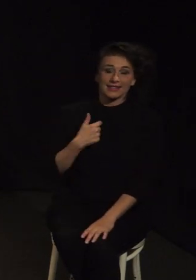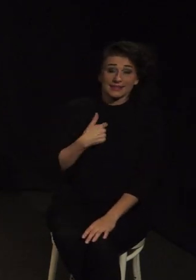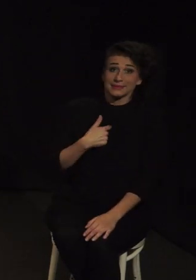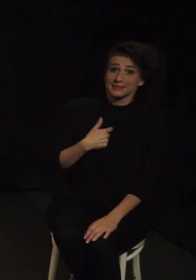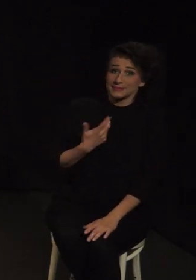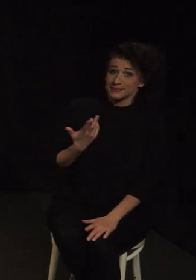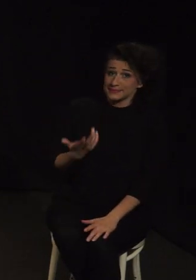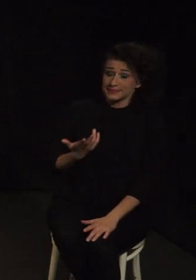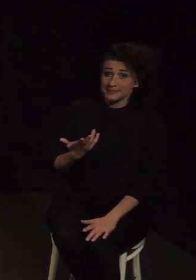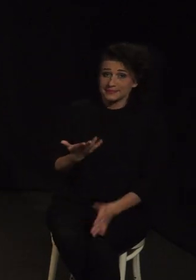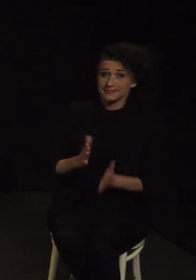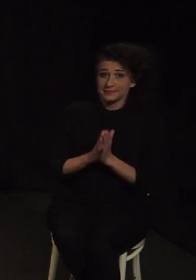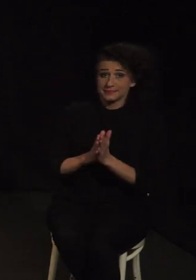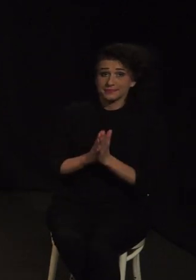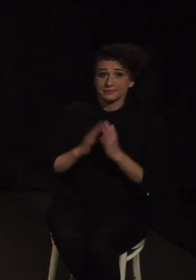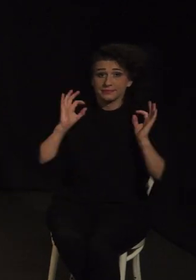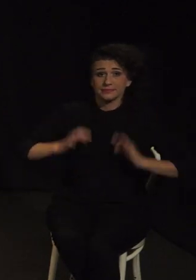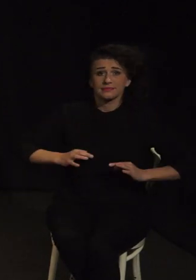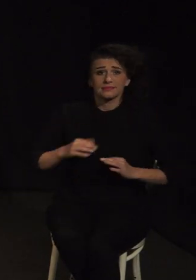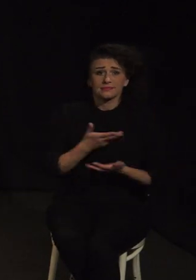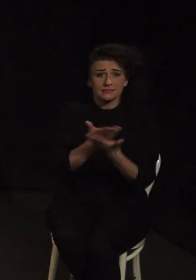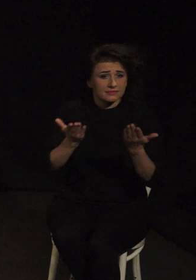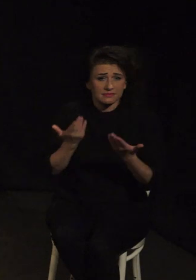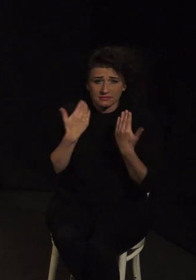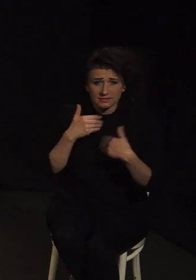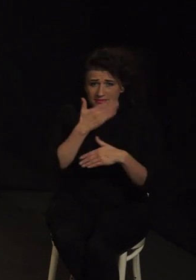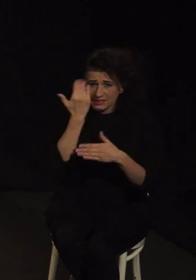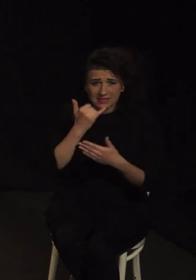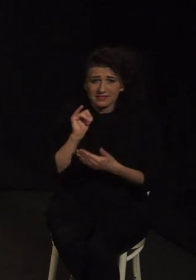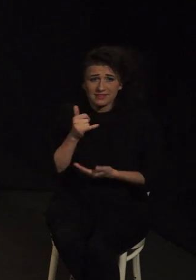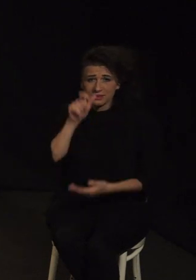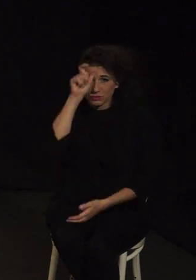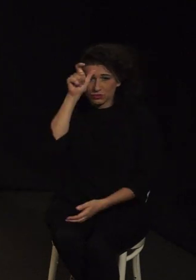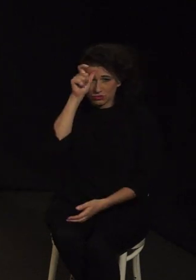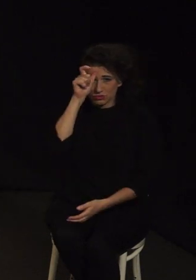A human becomes such a slave, you have no idea.